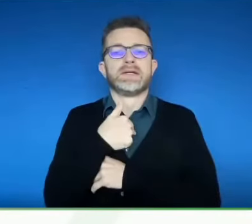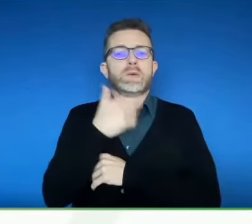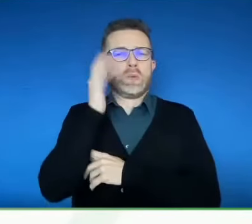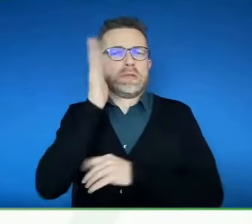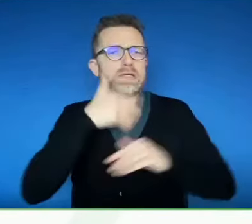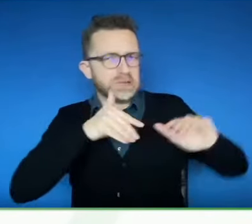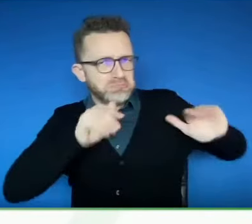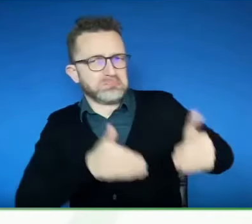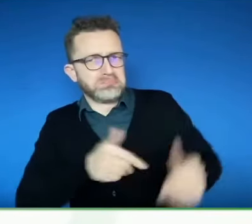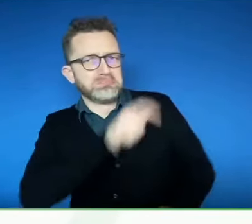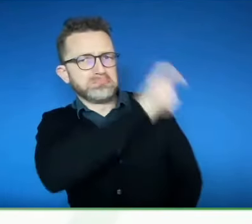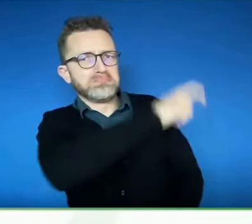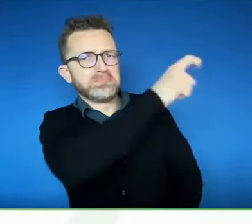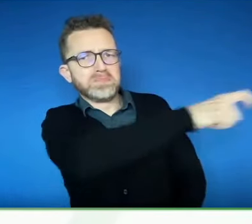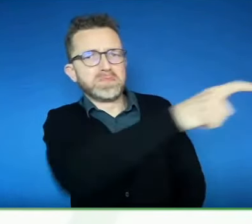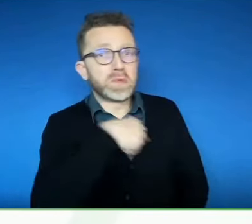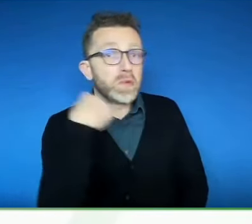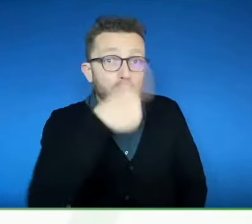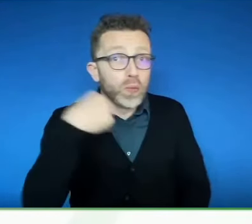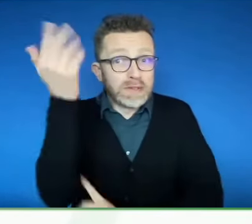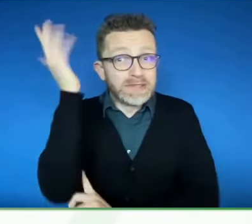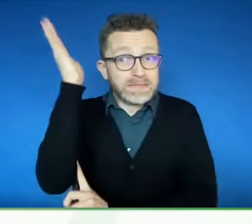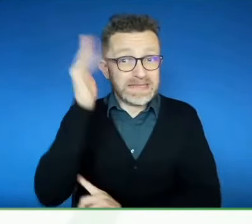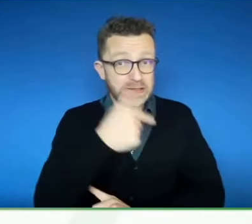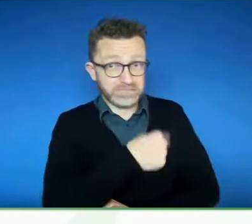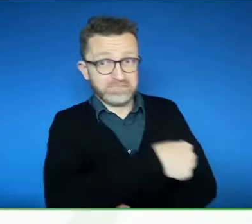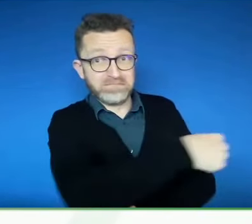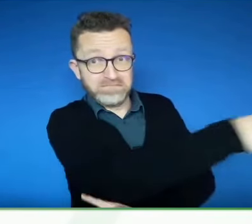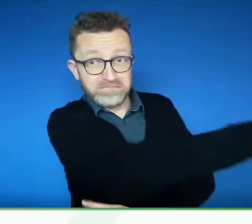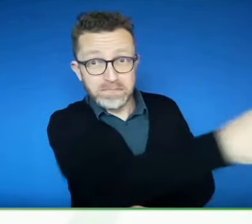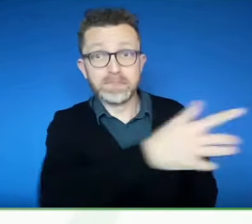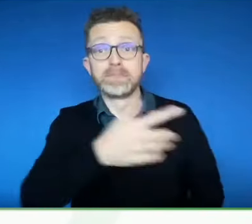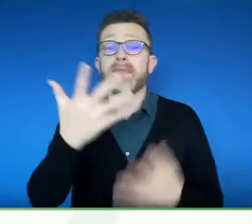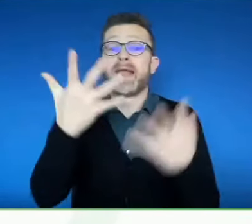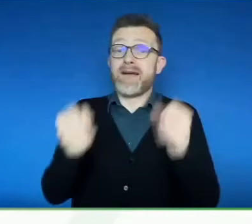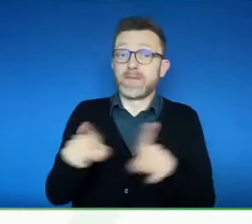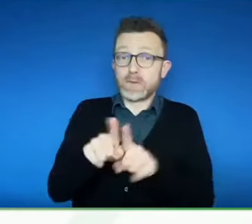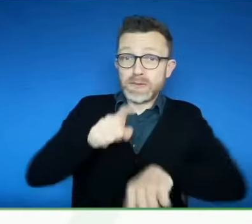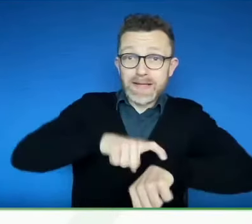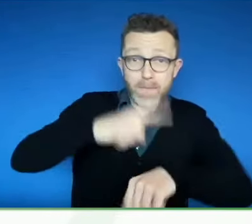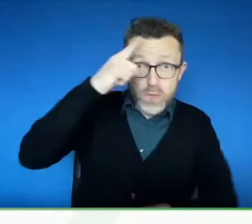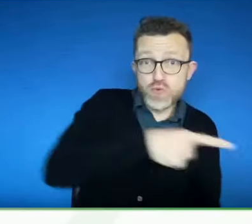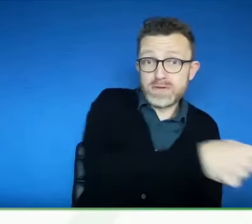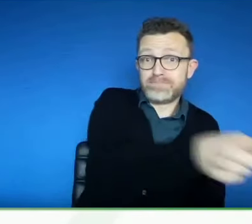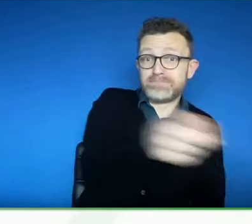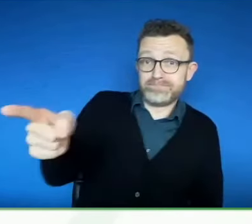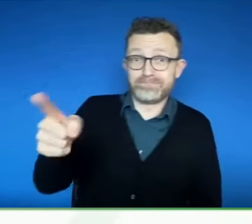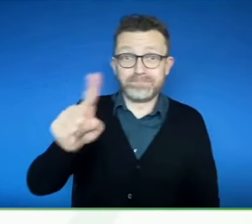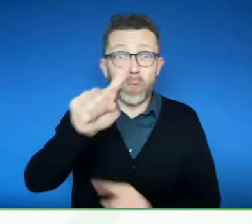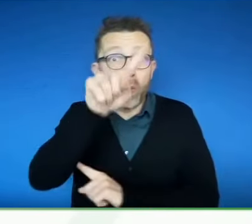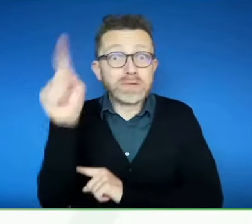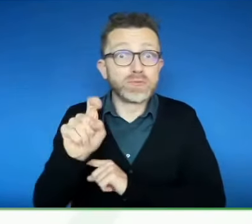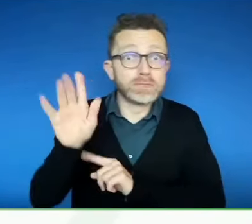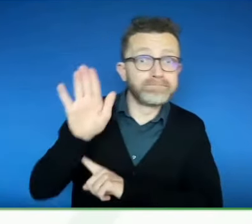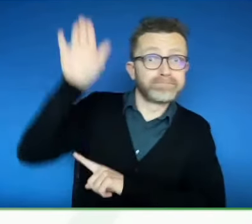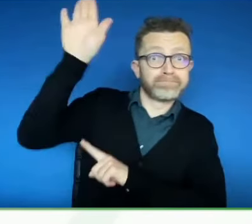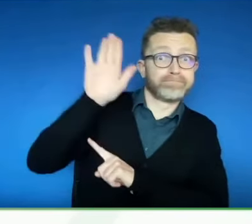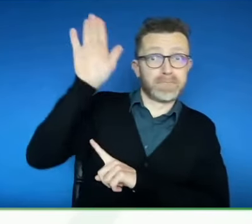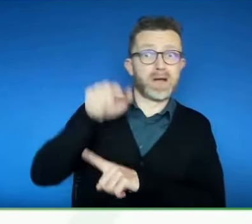I will start with a… The nice guy sitting next to me, Simon Green, his name, probably the easiest on the panel!